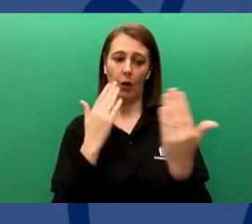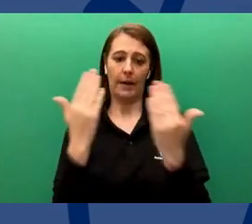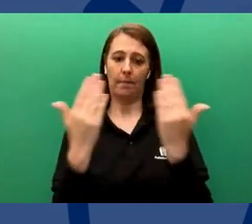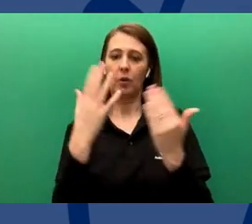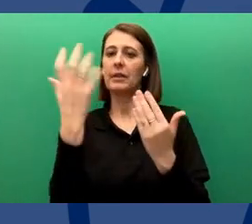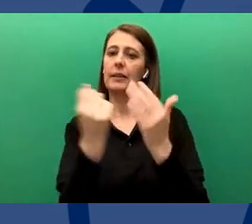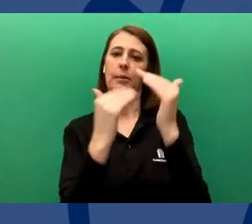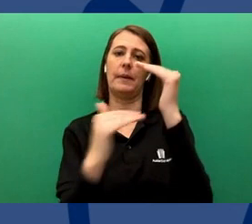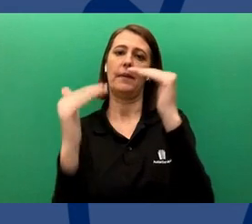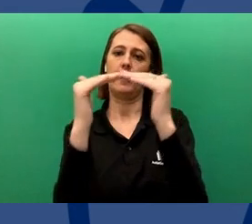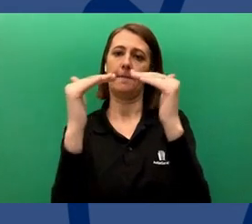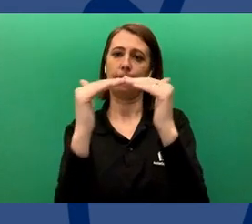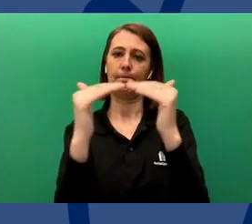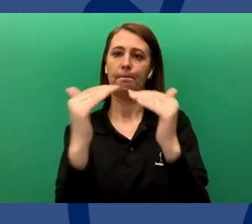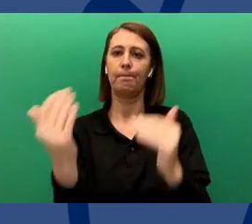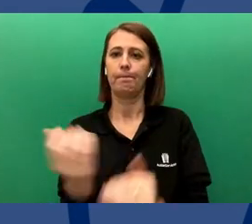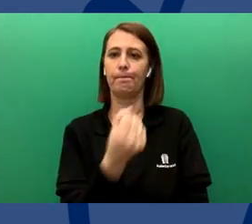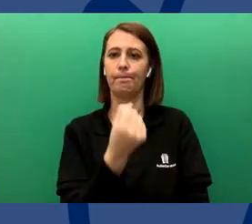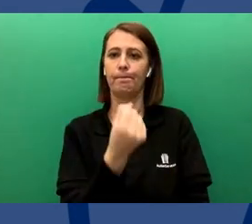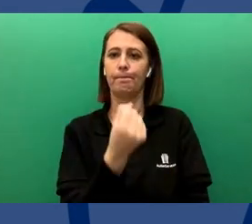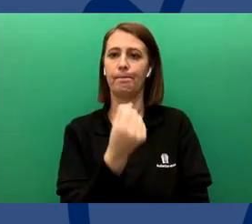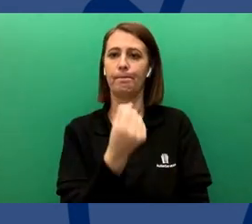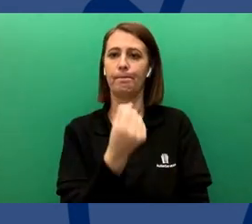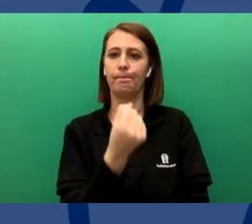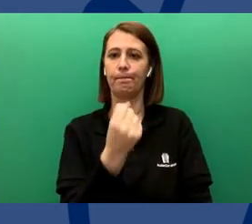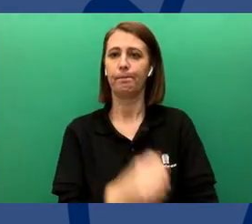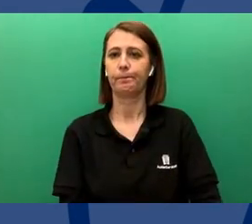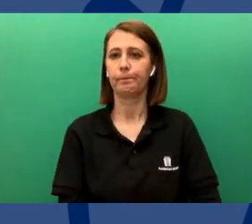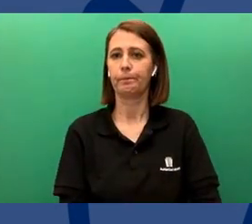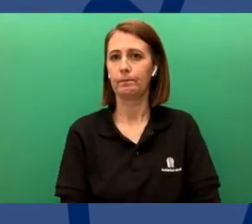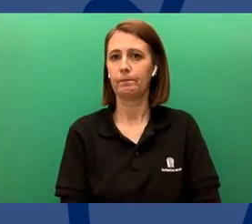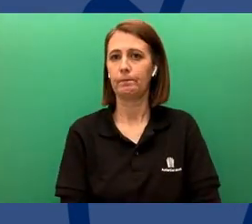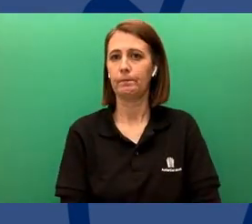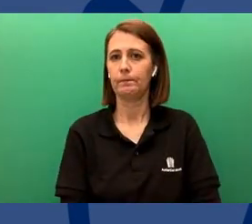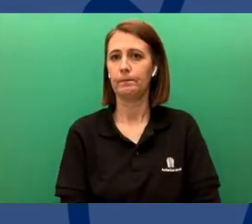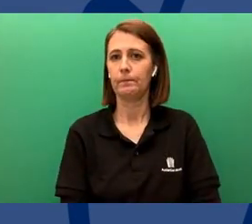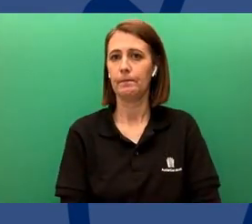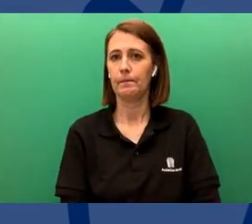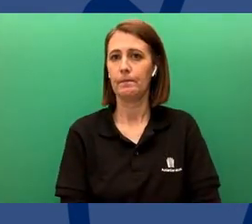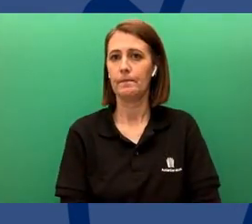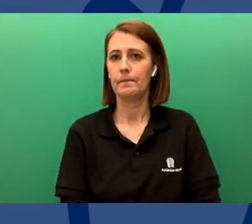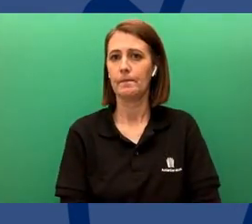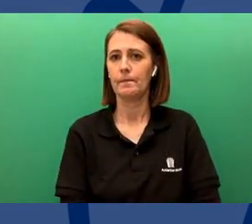Thank you, Michael. Great answer. We've got a few minutes left. I will just ask one